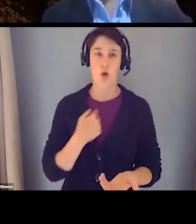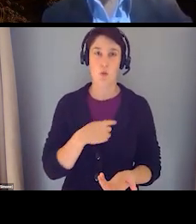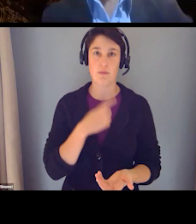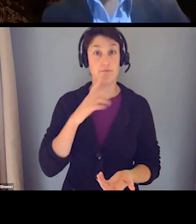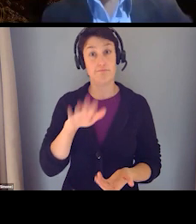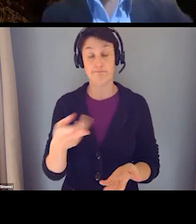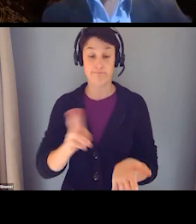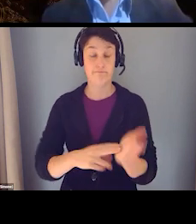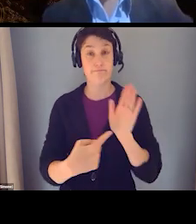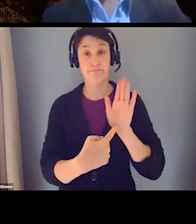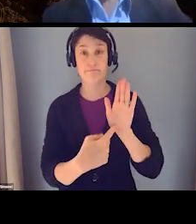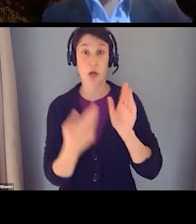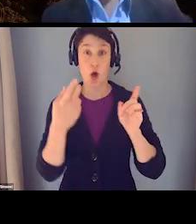and they need to figure it out somehow.